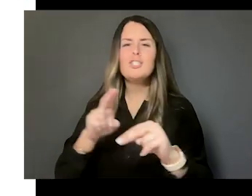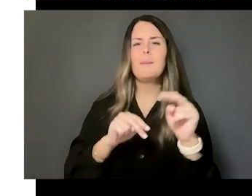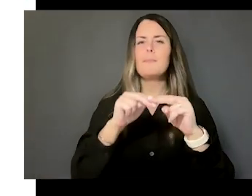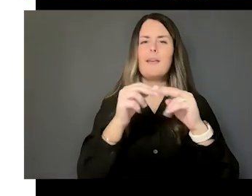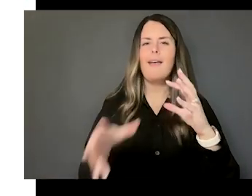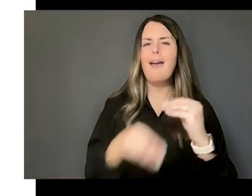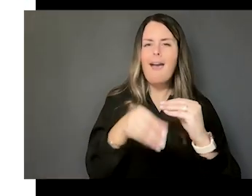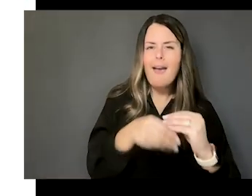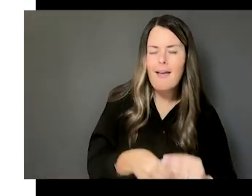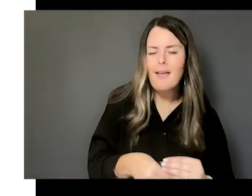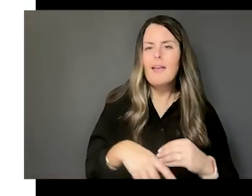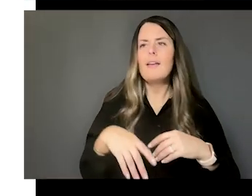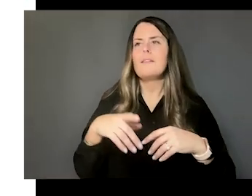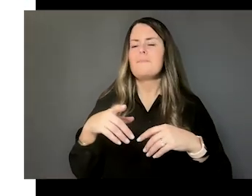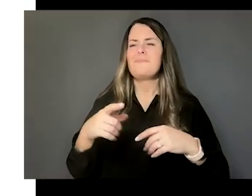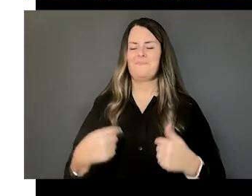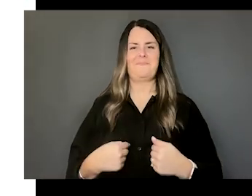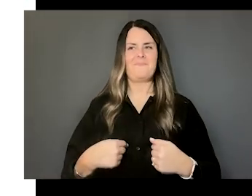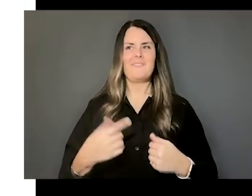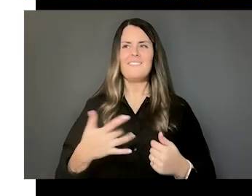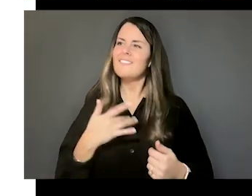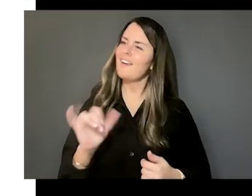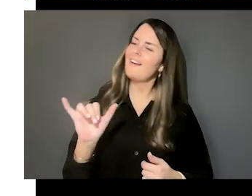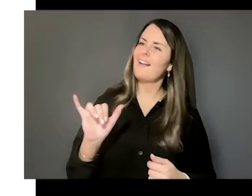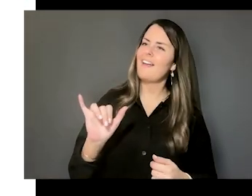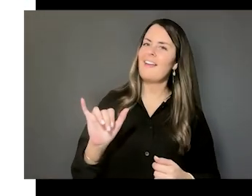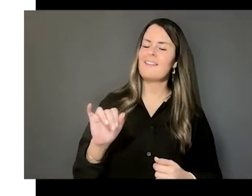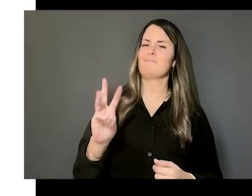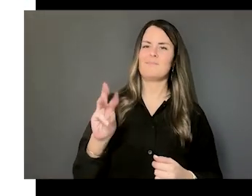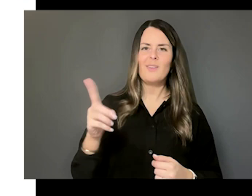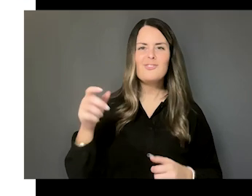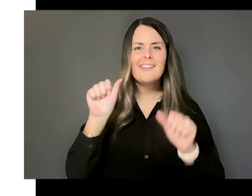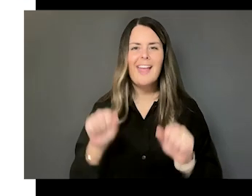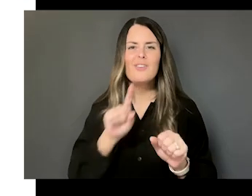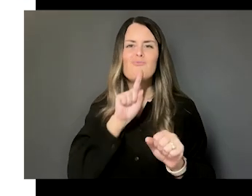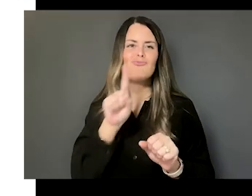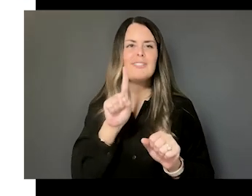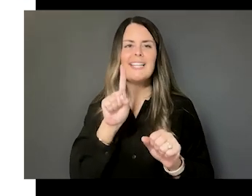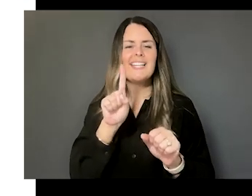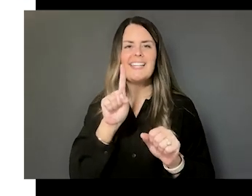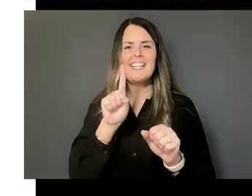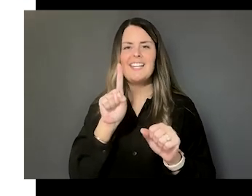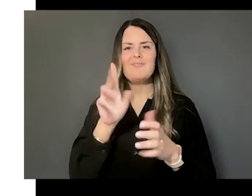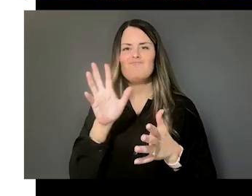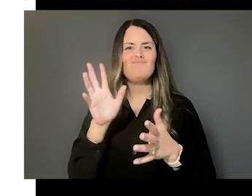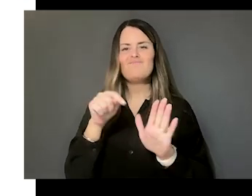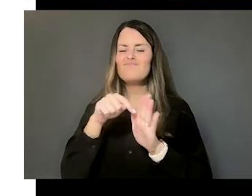and I felt like she was able to embrace it quickly and truly